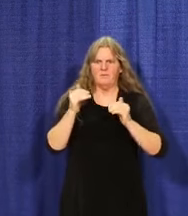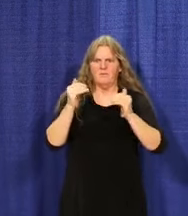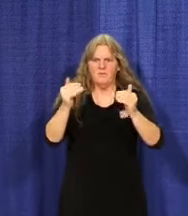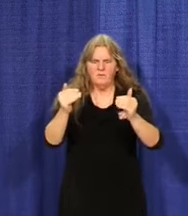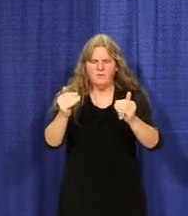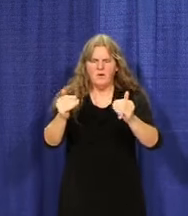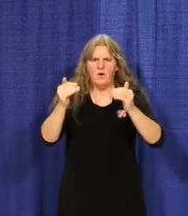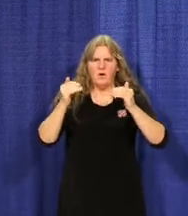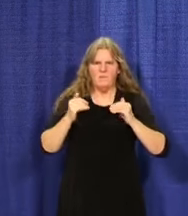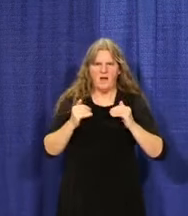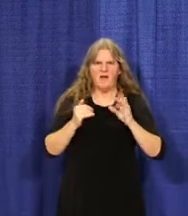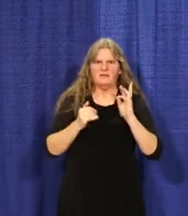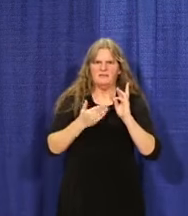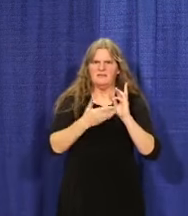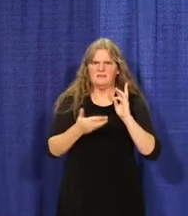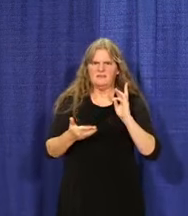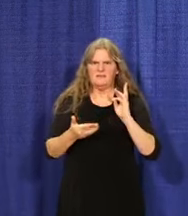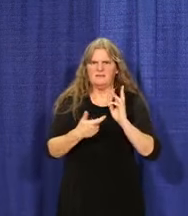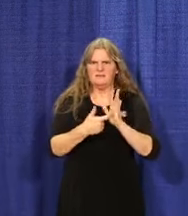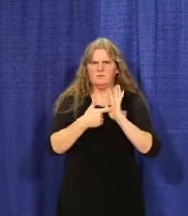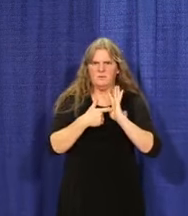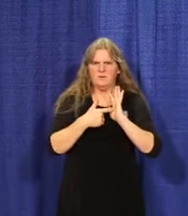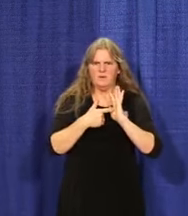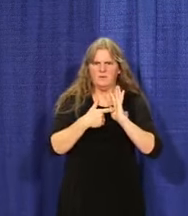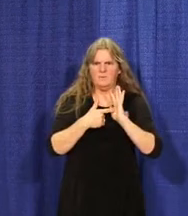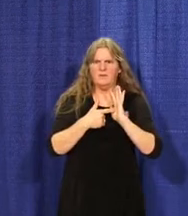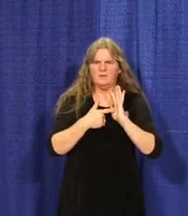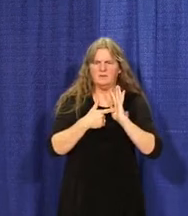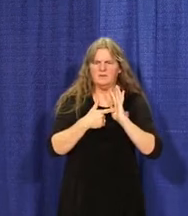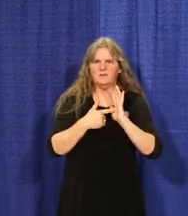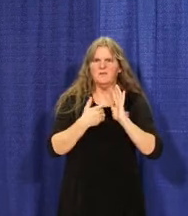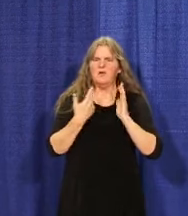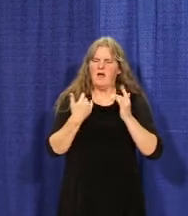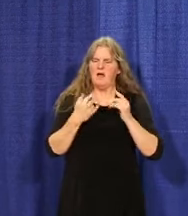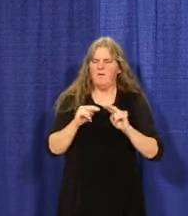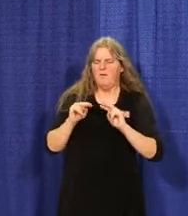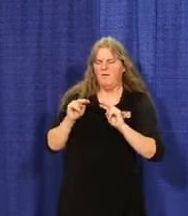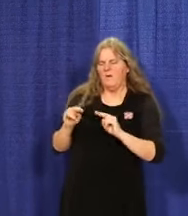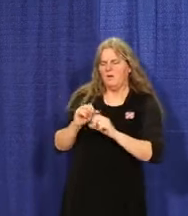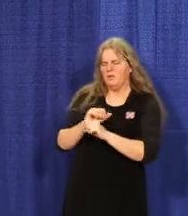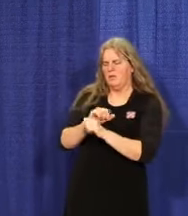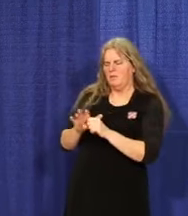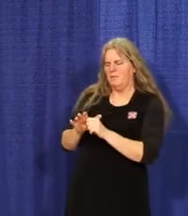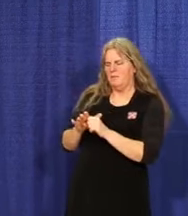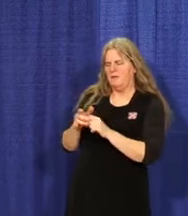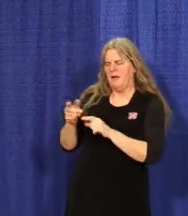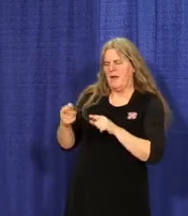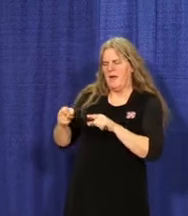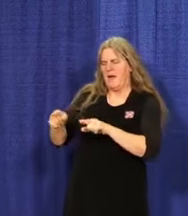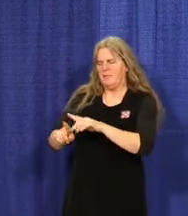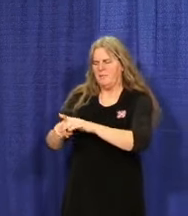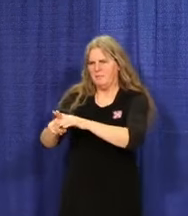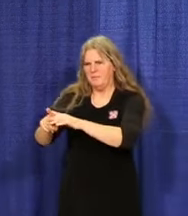In a nutshell, we are talking about epidemiology, we have already touched based on that. Communities' ability to